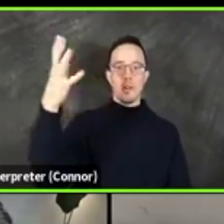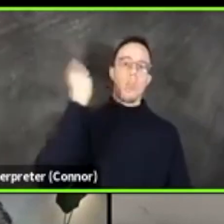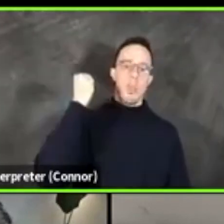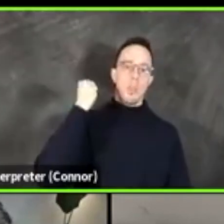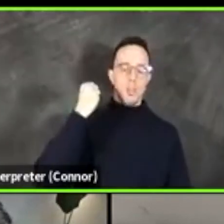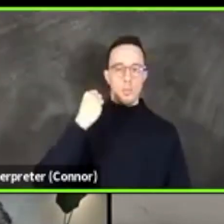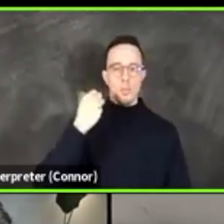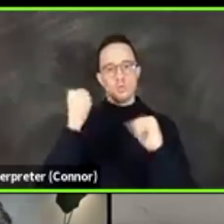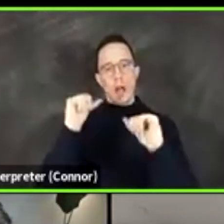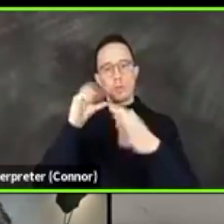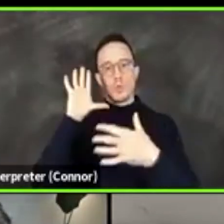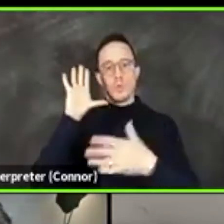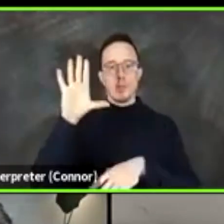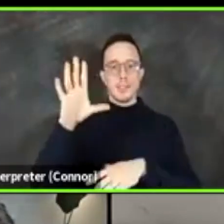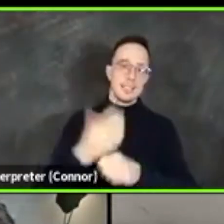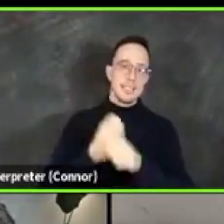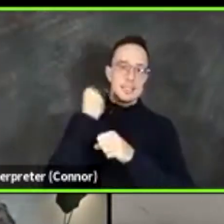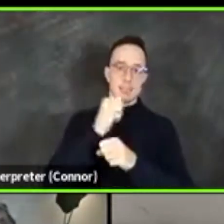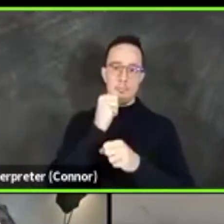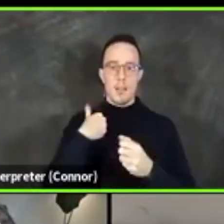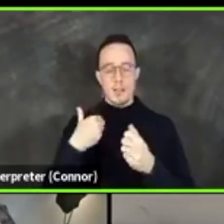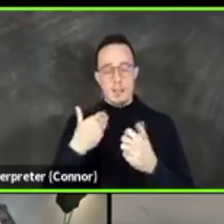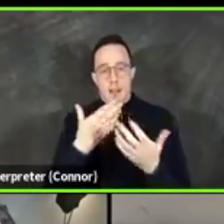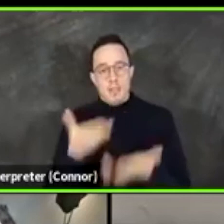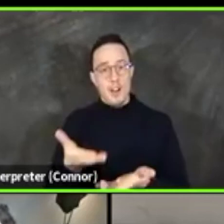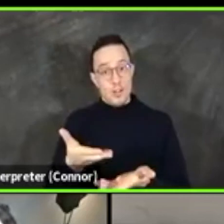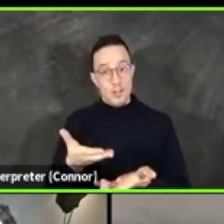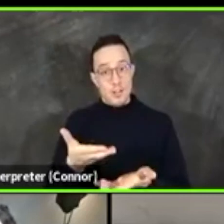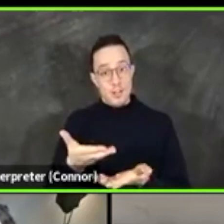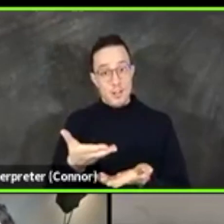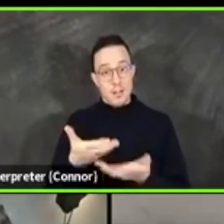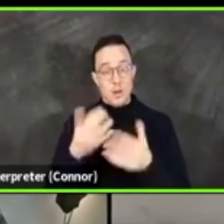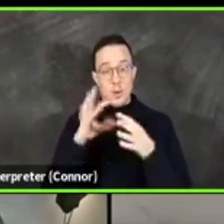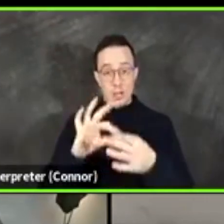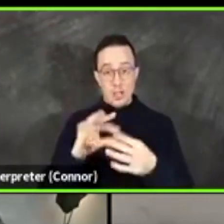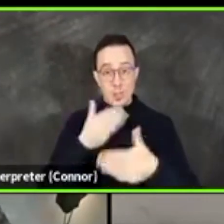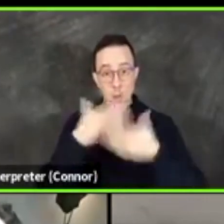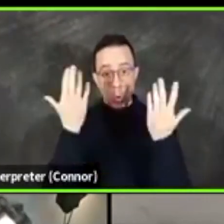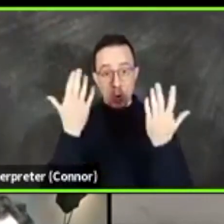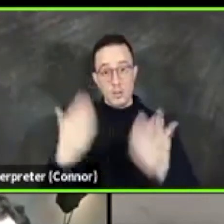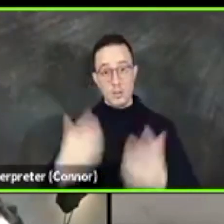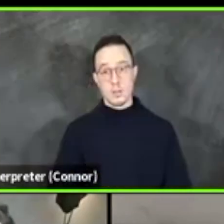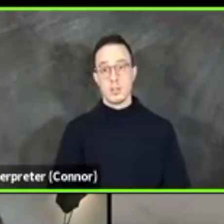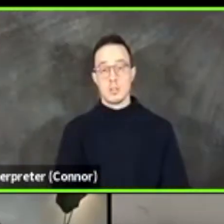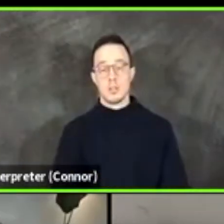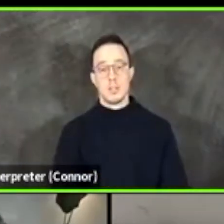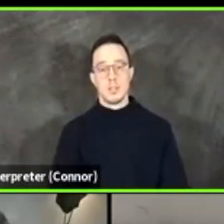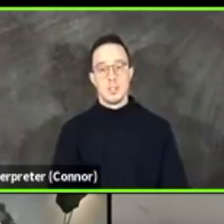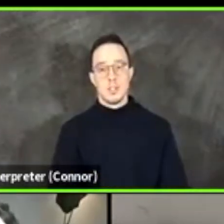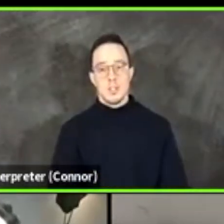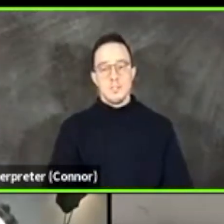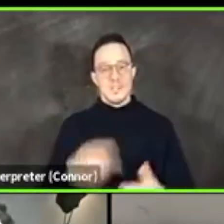FROM SOMETHING THAT I HAVEN'T SOWN. SO, I -- I THINK, I'LL STOP THERE.